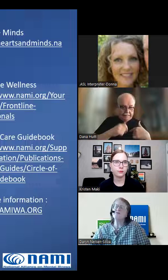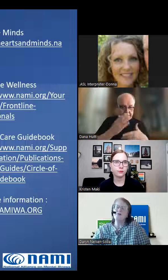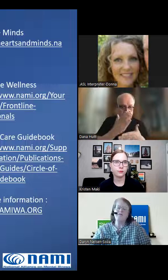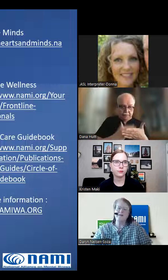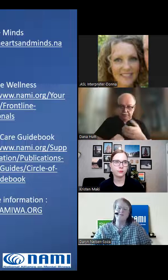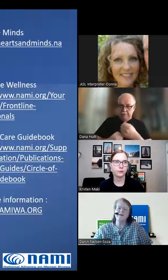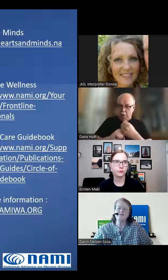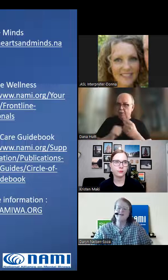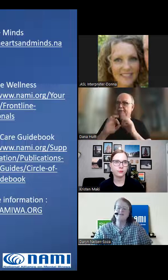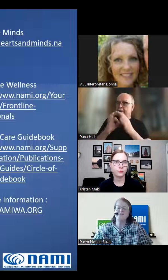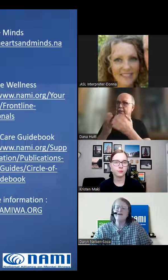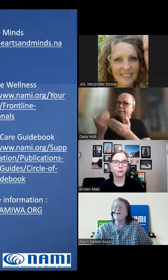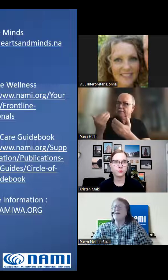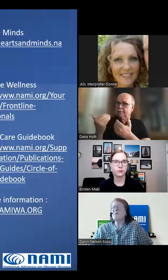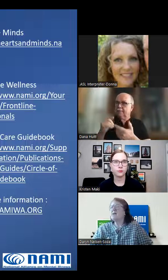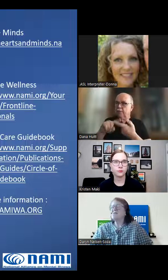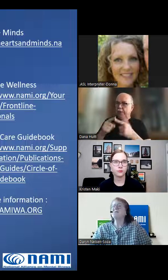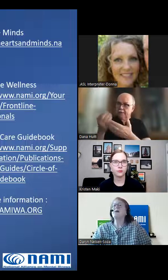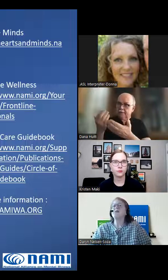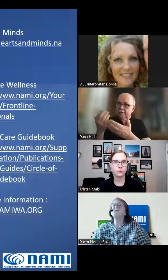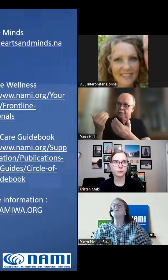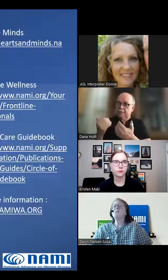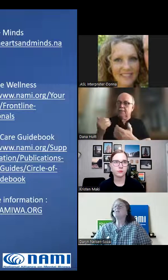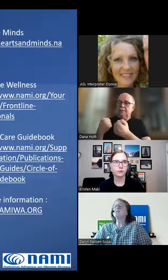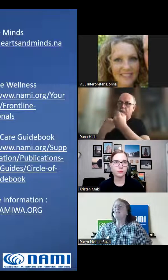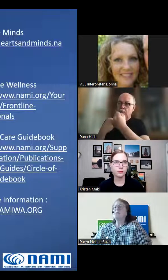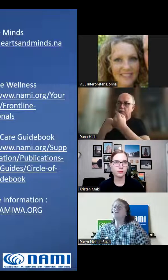dementia, various types of dementia. So just wanted to point out that we have